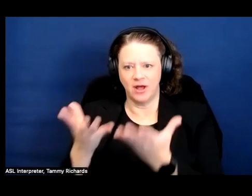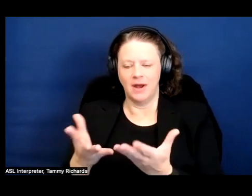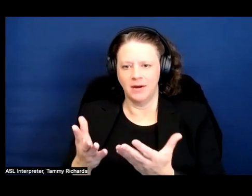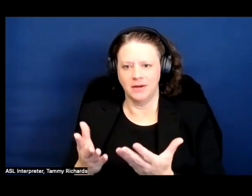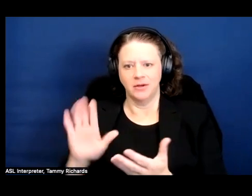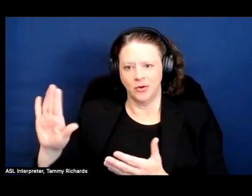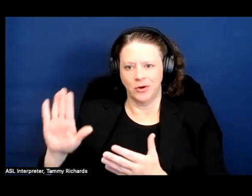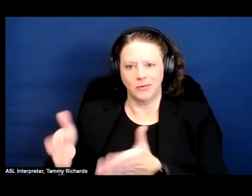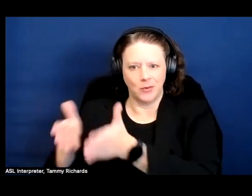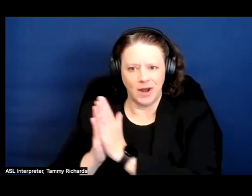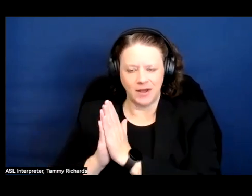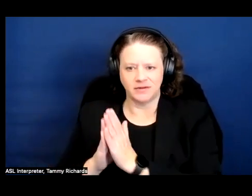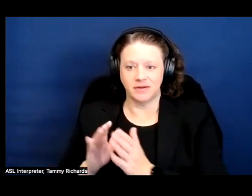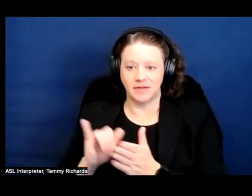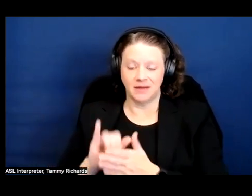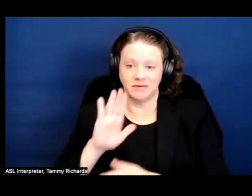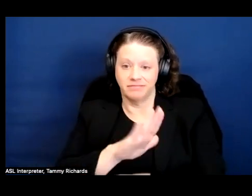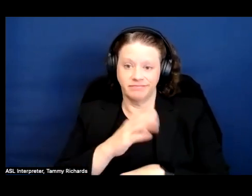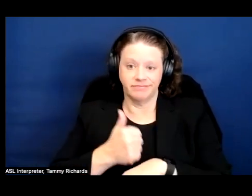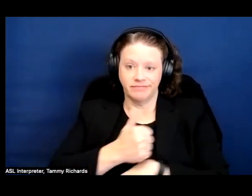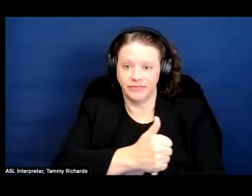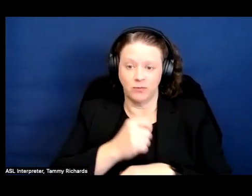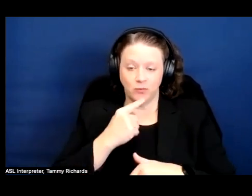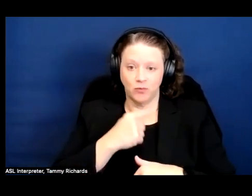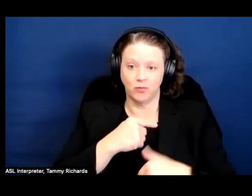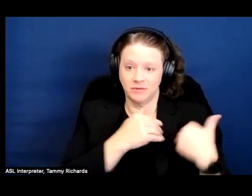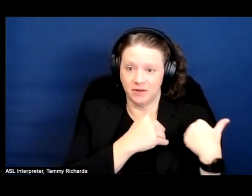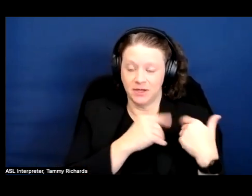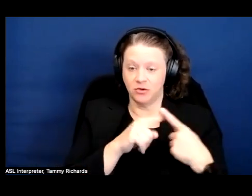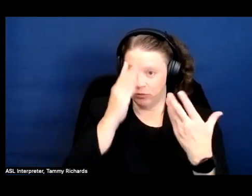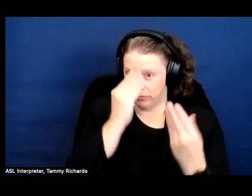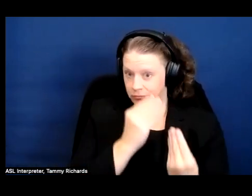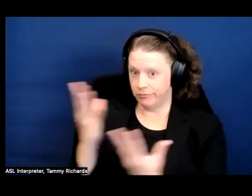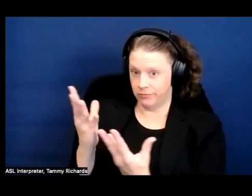it also includes "Income paid to a housing owner or landlord "on behalf of that tenant."